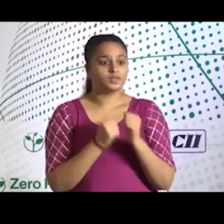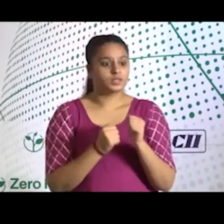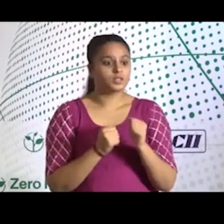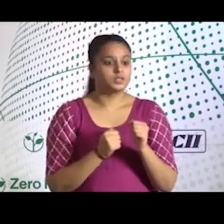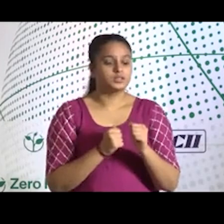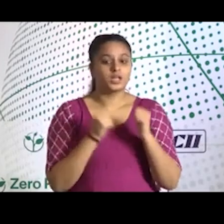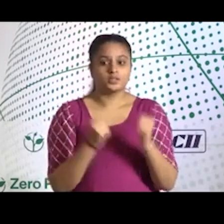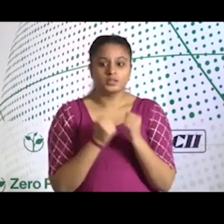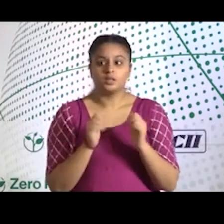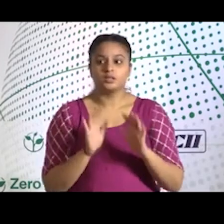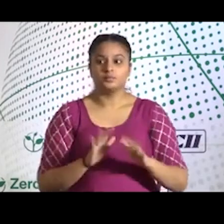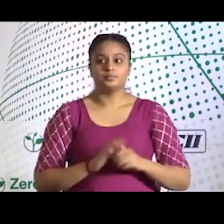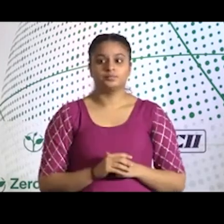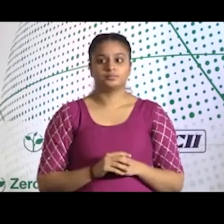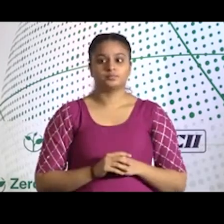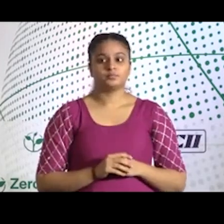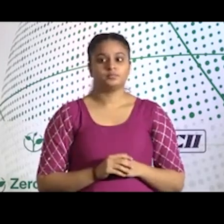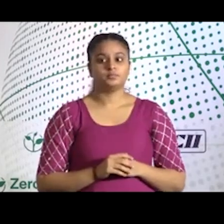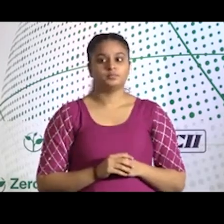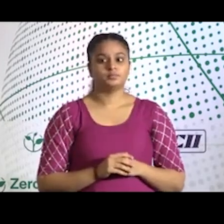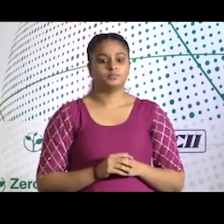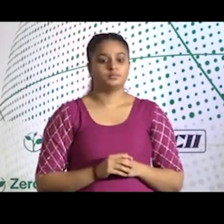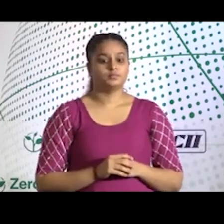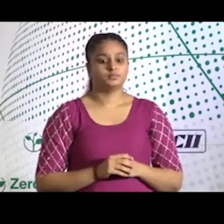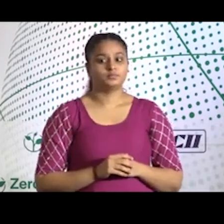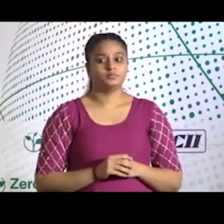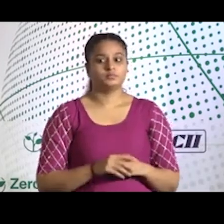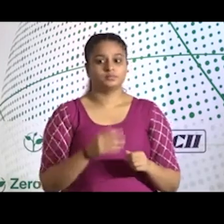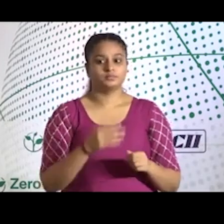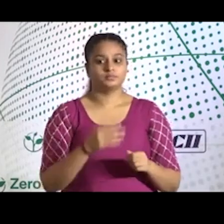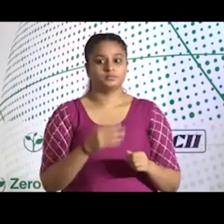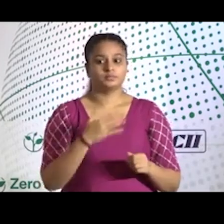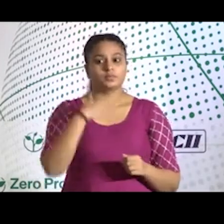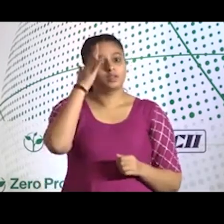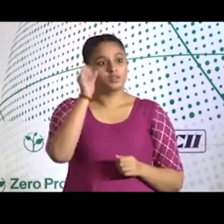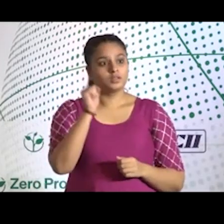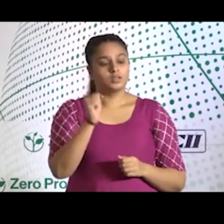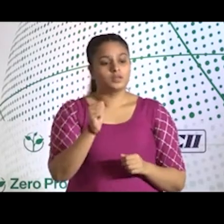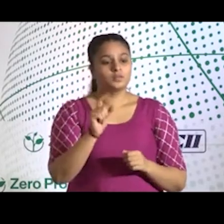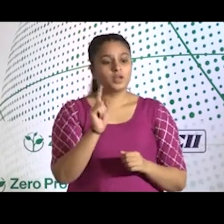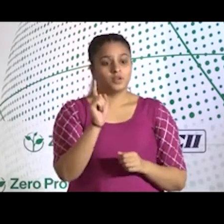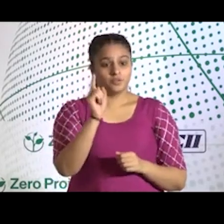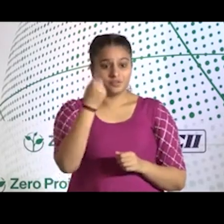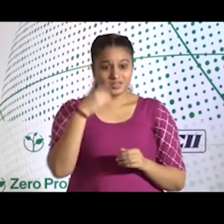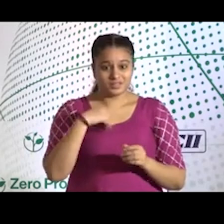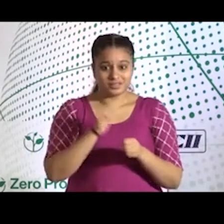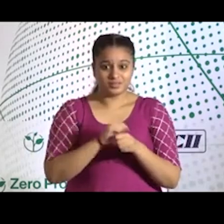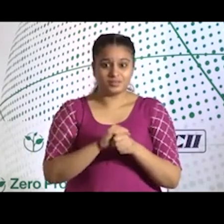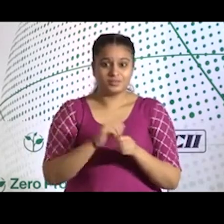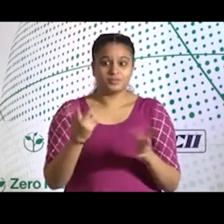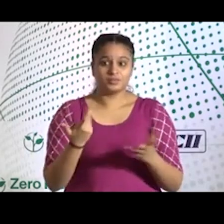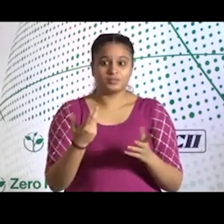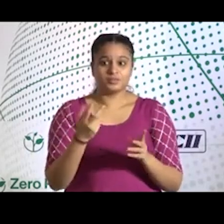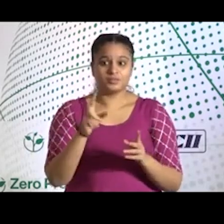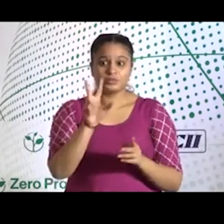So that is where, you know, I remember the first initiative was way back in 2008